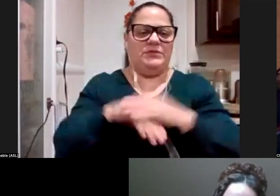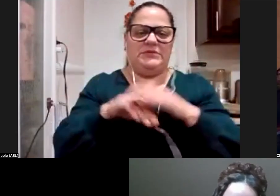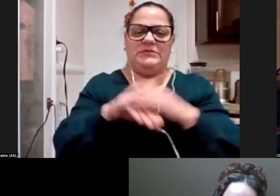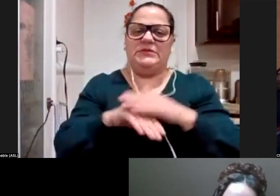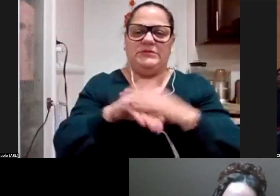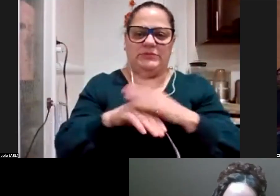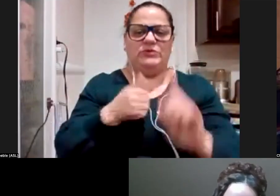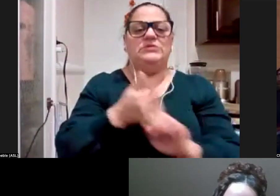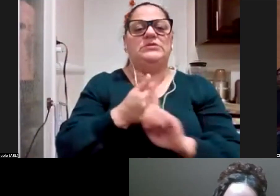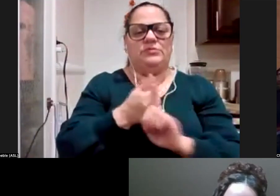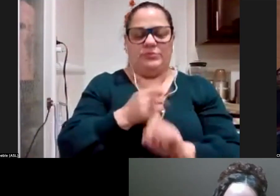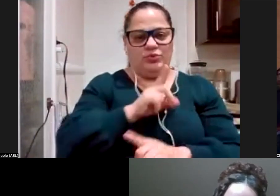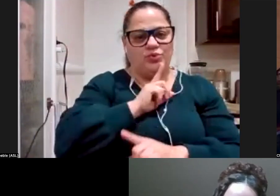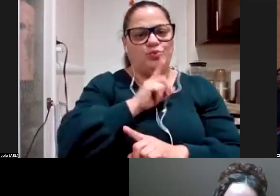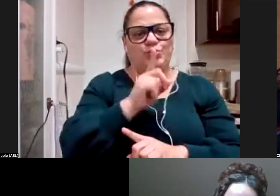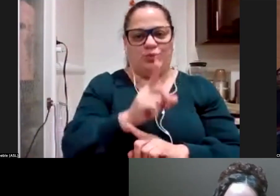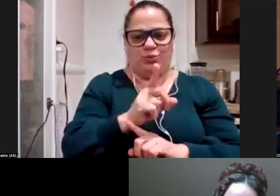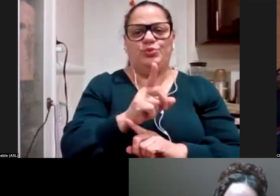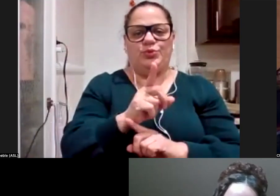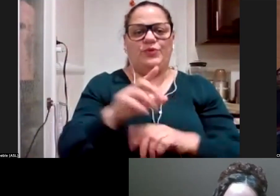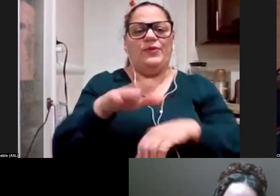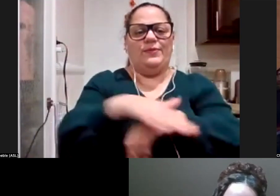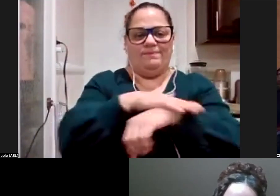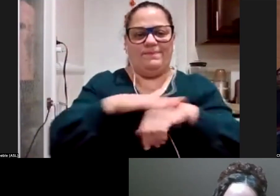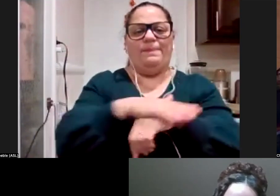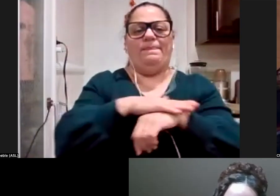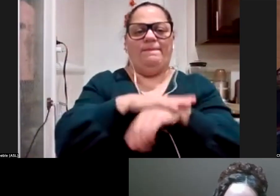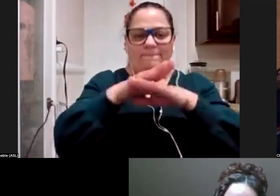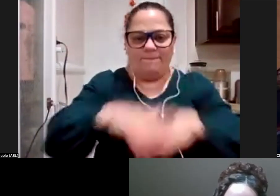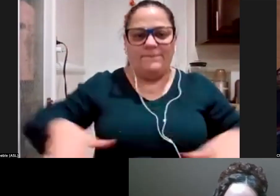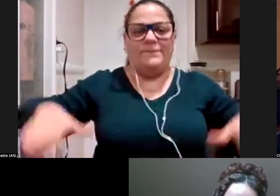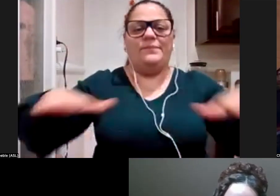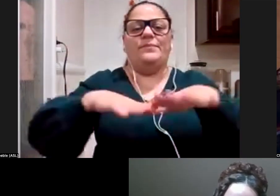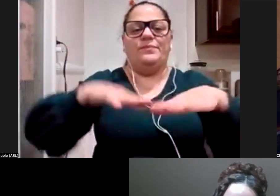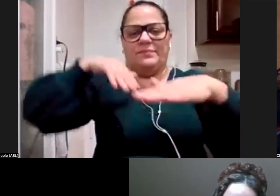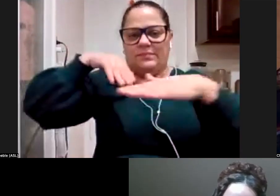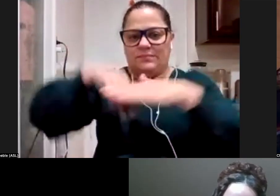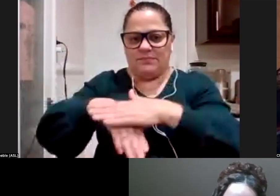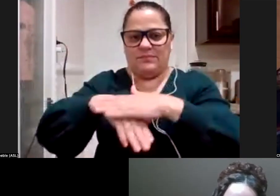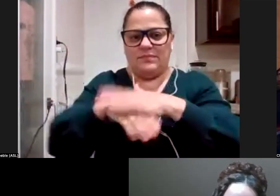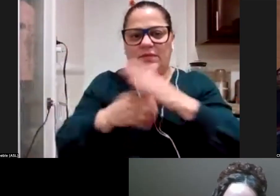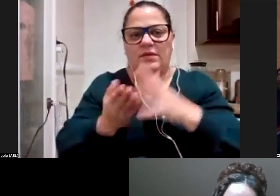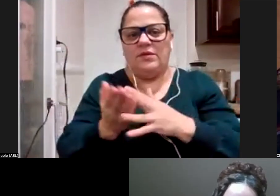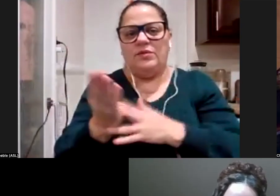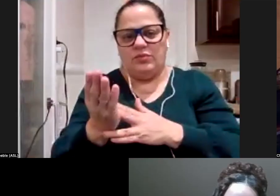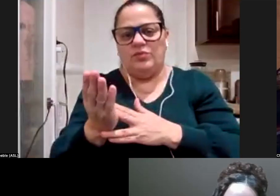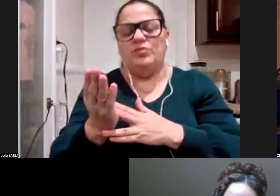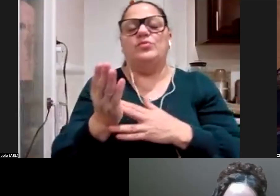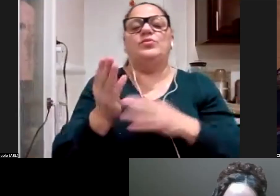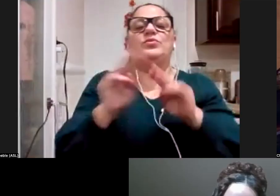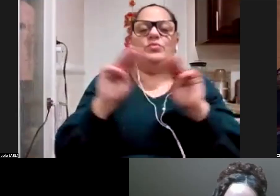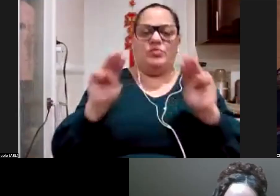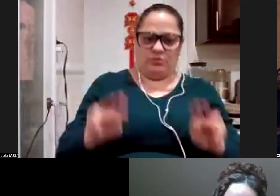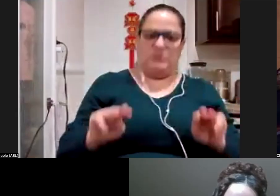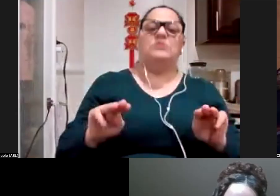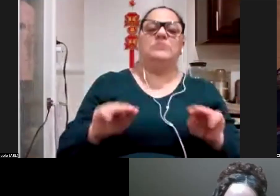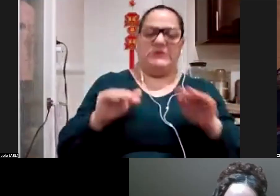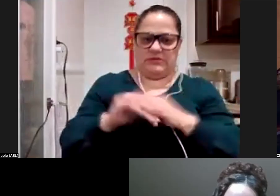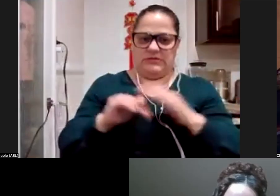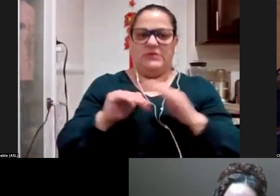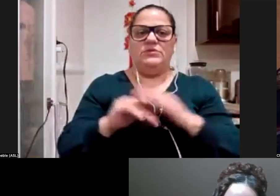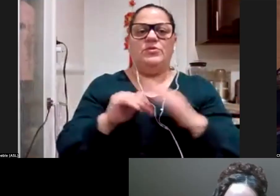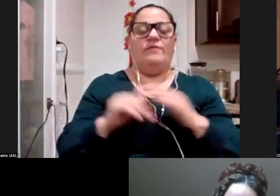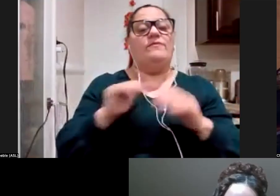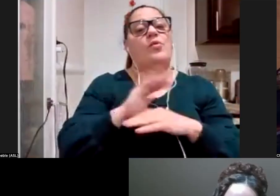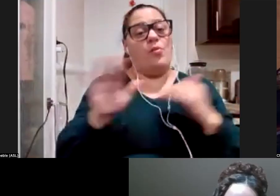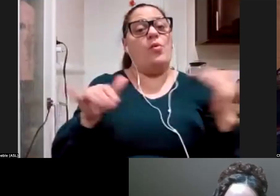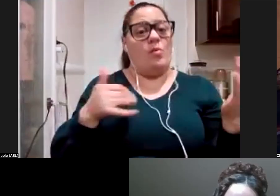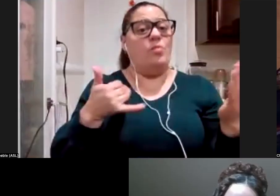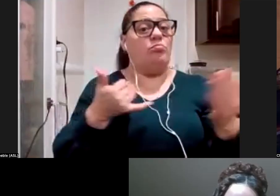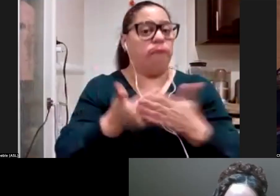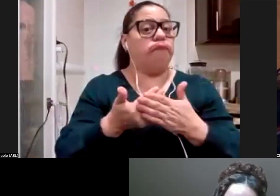We made sure that the entire line into and through the exhibit was accessible and intuitively so